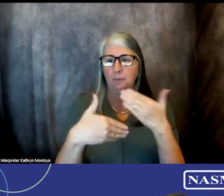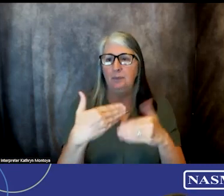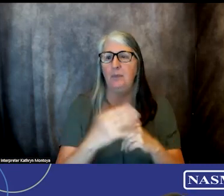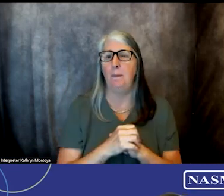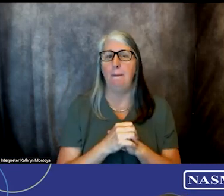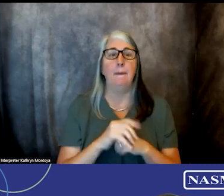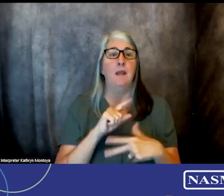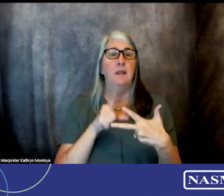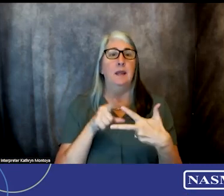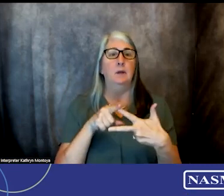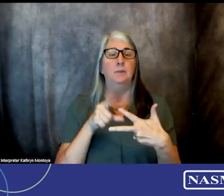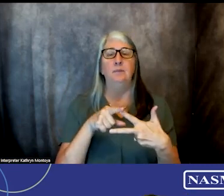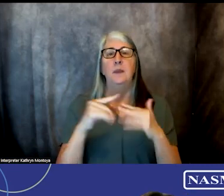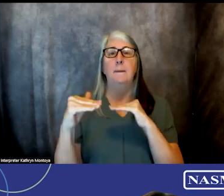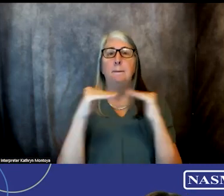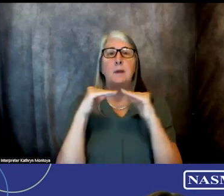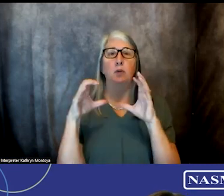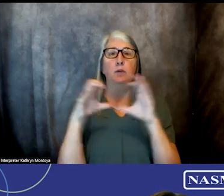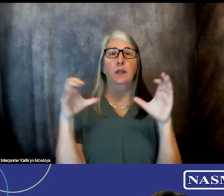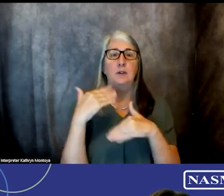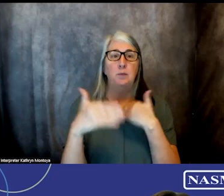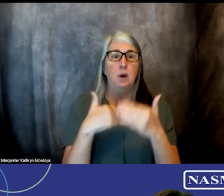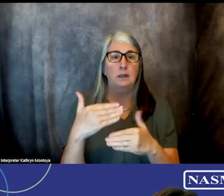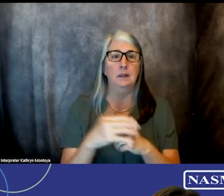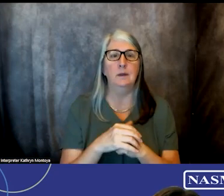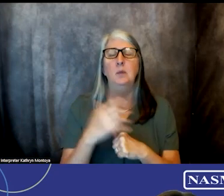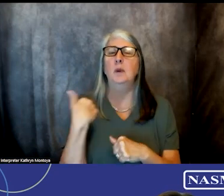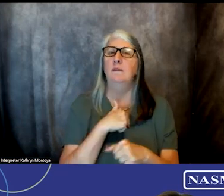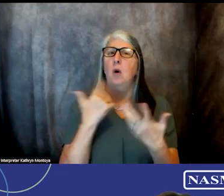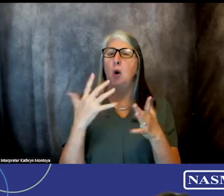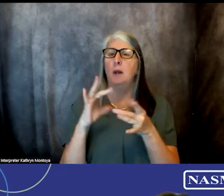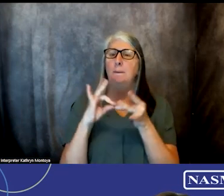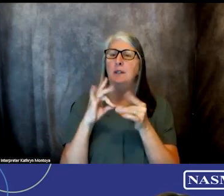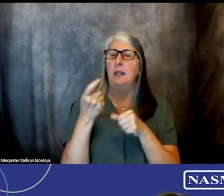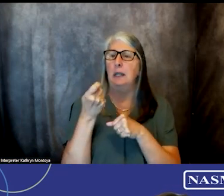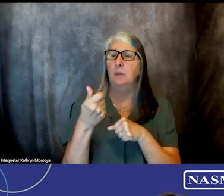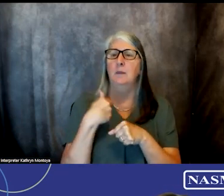AMY ELUDED TO THIS, BUT IMAGINE IF AMY WAS IN A STATE WHERE SHE